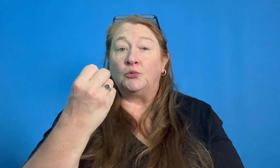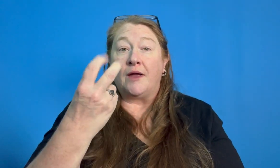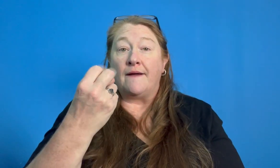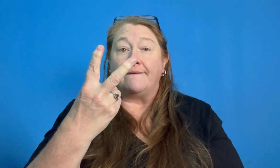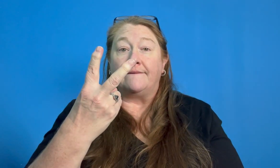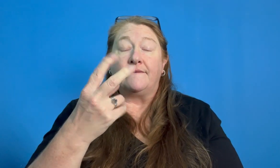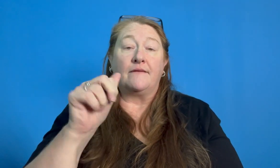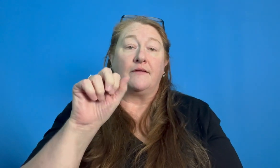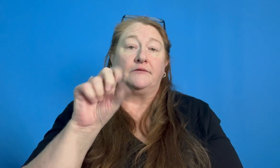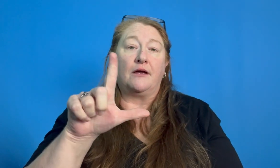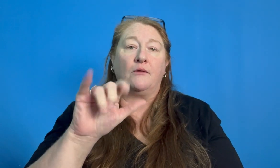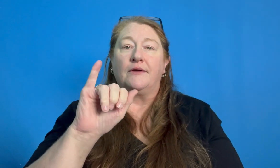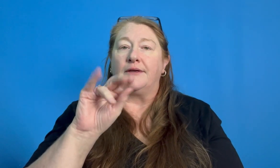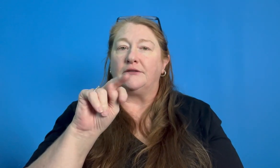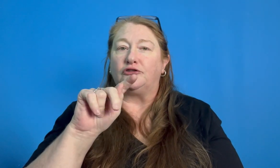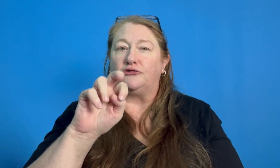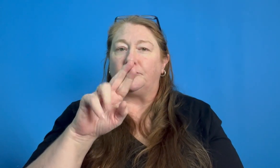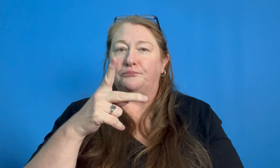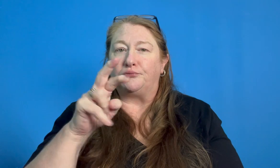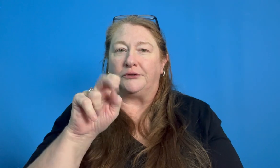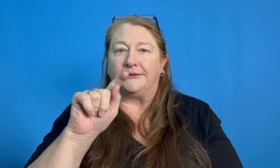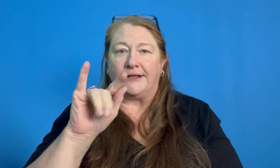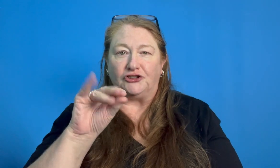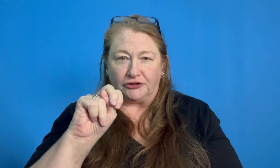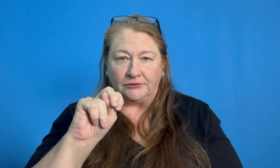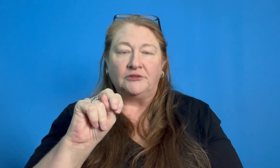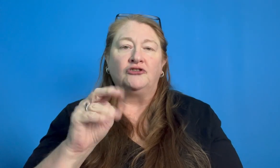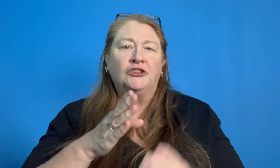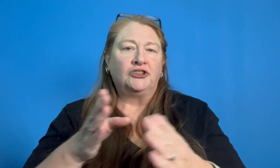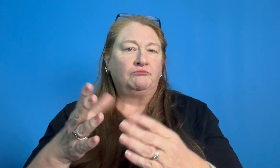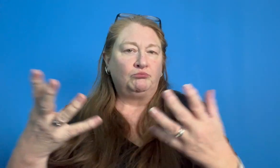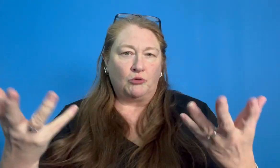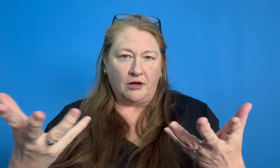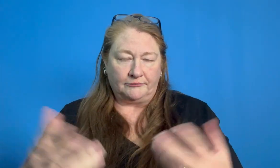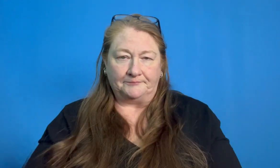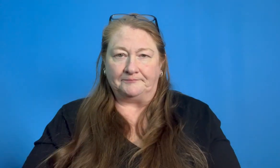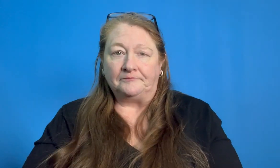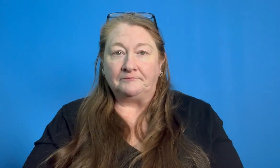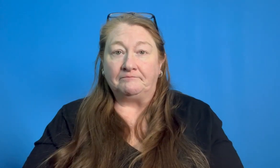12 ASL Interpretation Strategies: